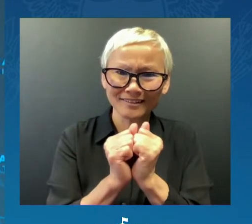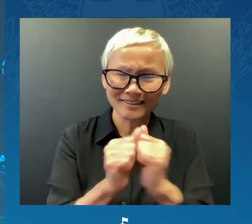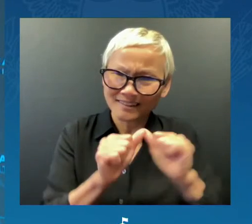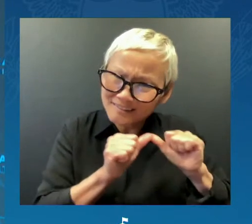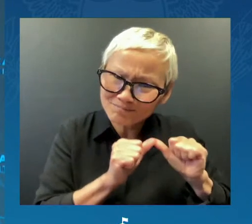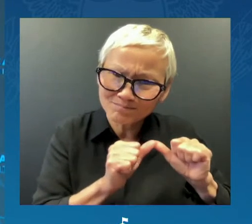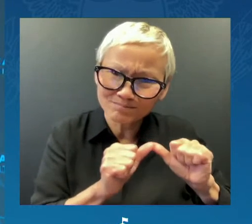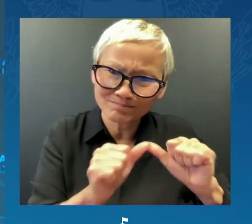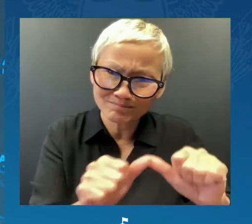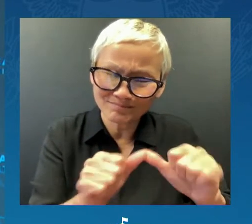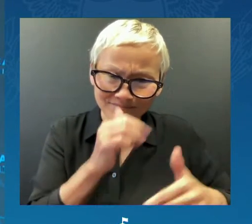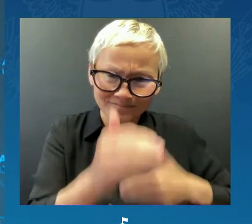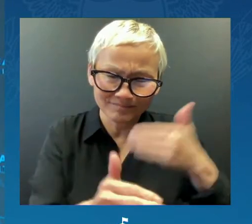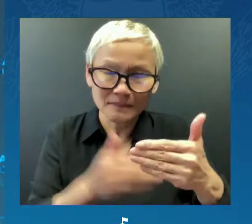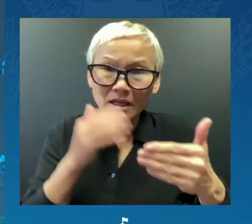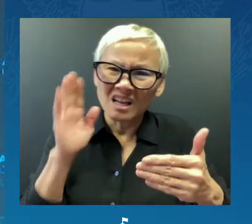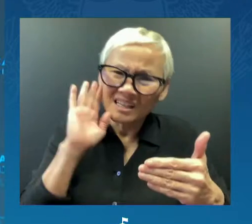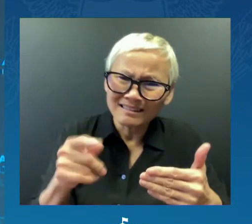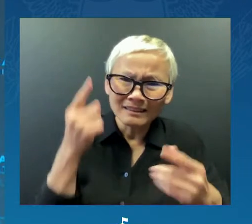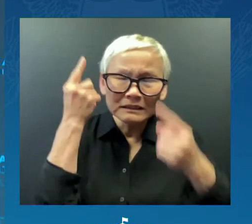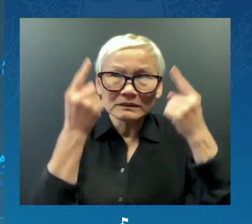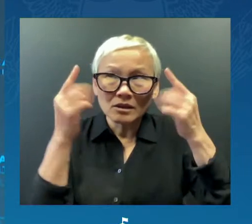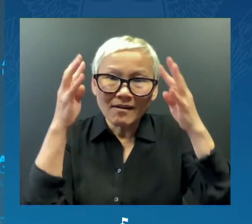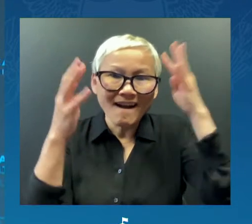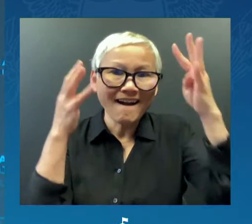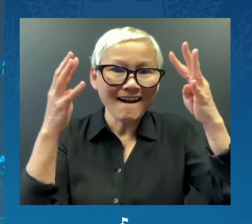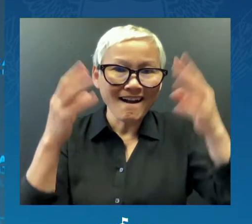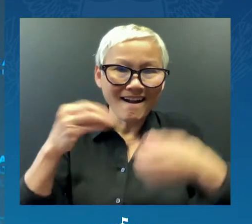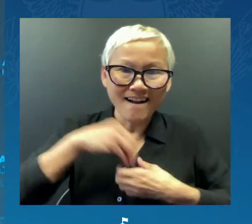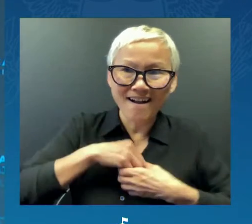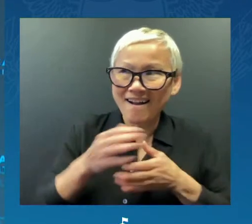and ingenuity in Africa's young leaders.